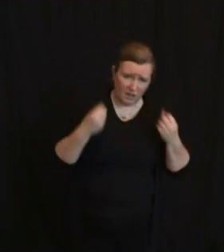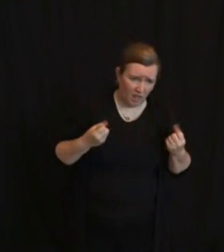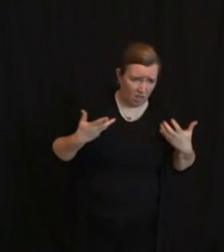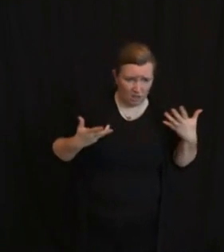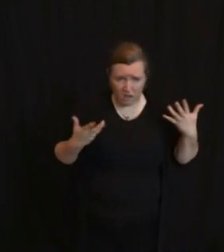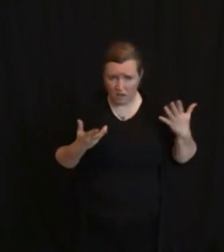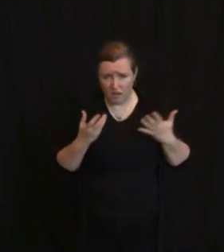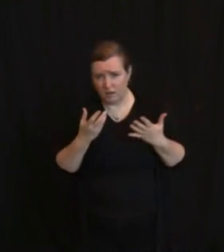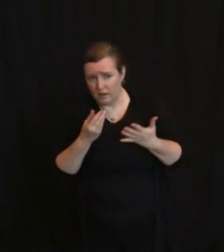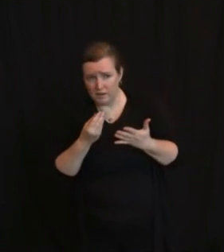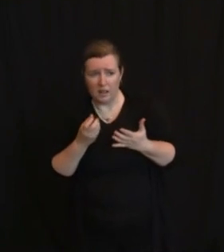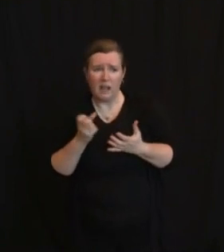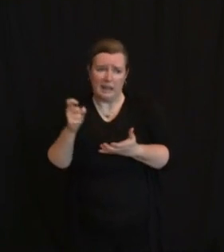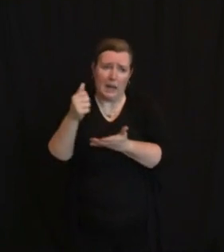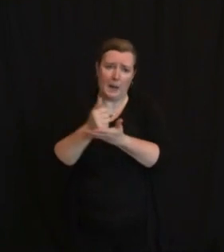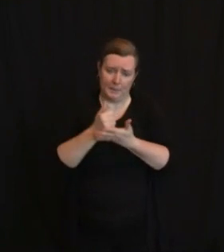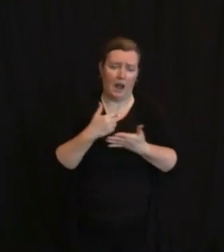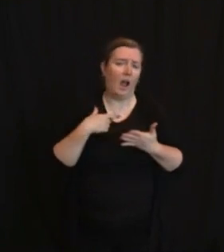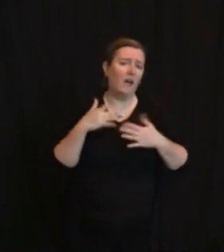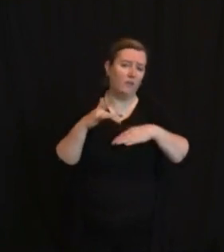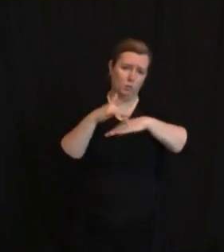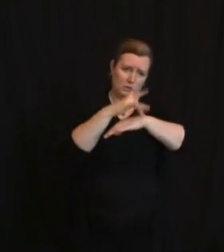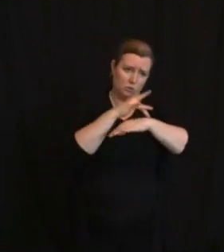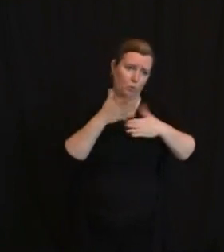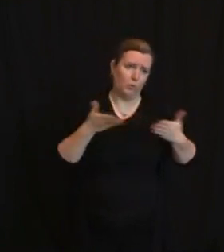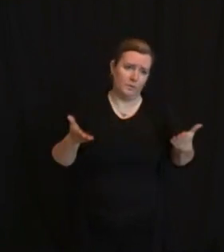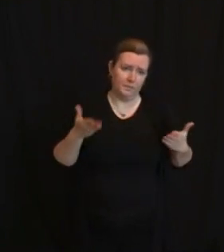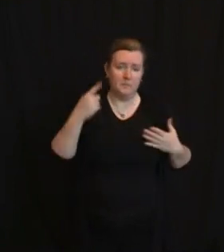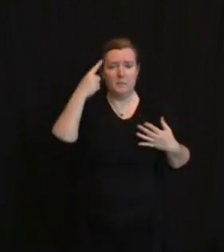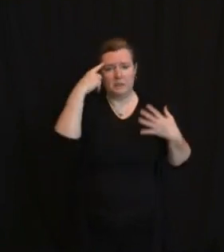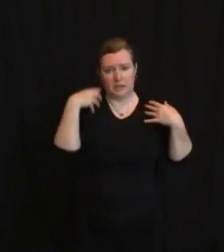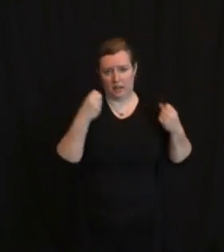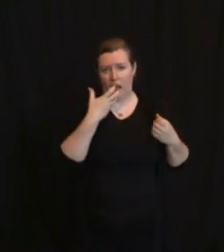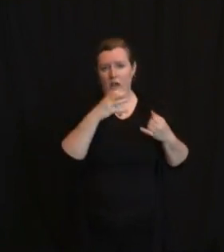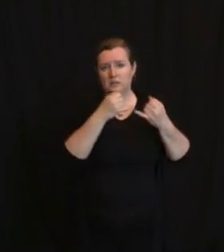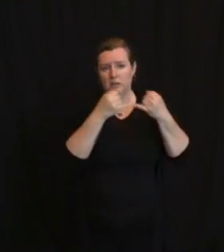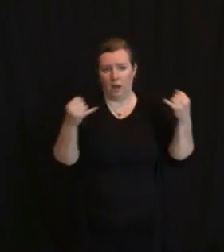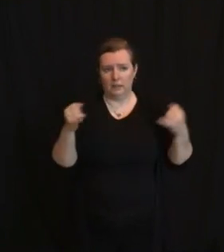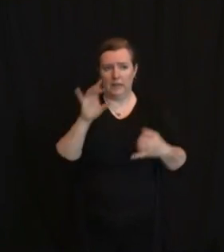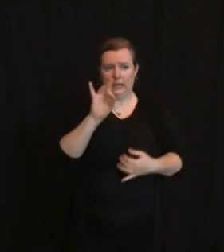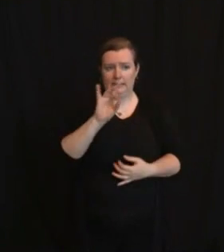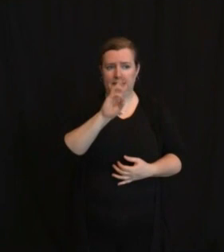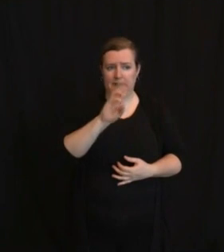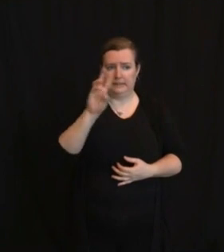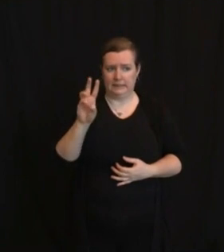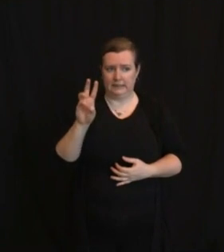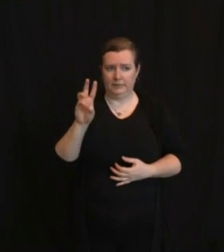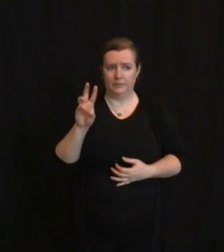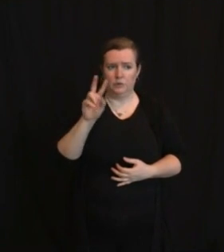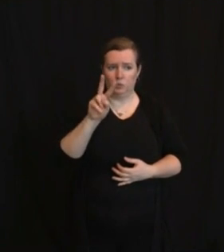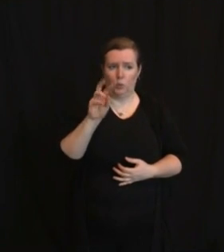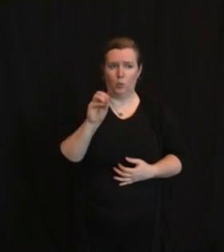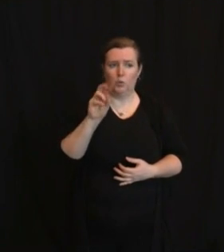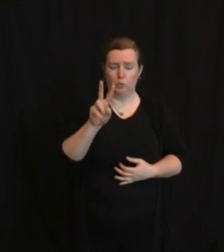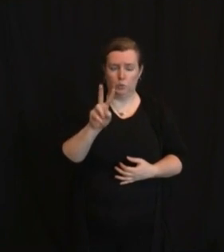FOR EVERYONE WHO IS STRUGGLING RIGHT NOW, THERE ARE PLACES TO TURN FOR HELP AND SUPPORT.